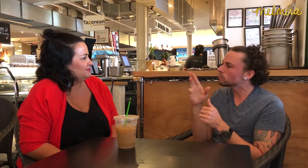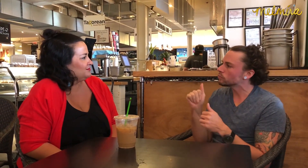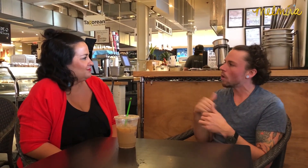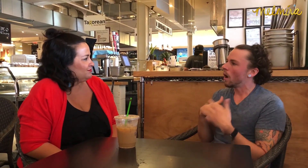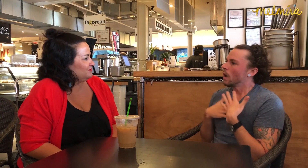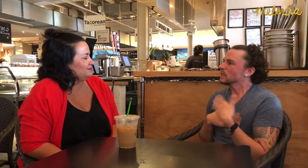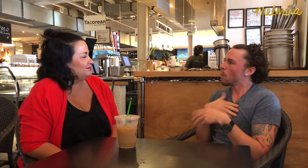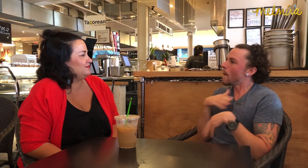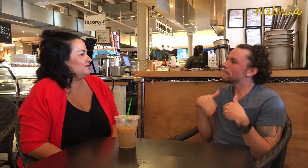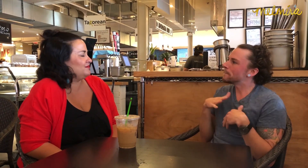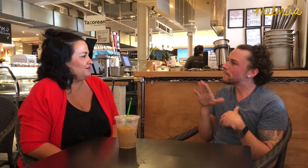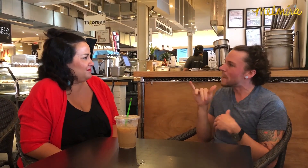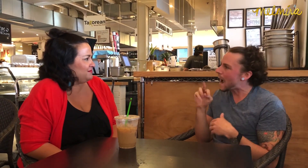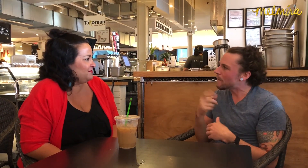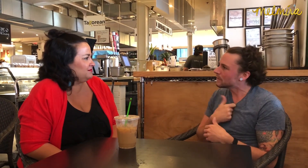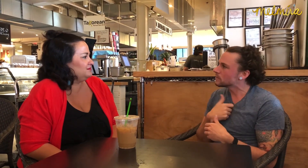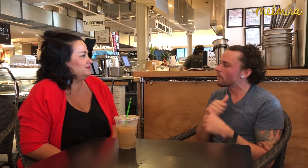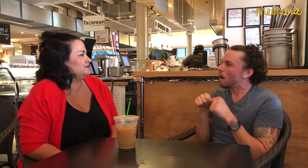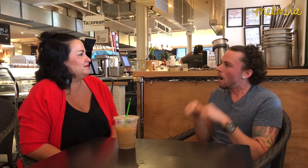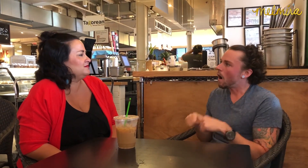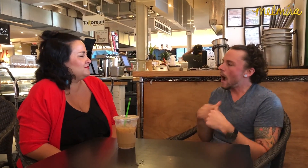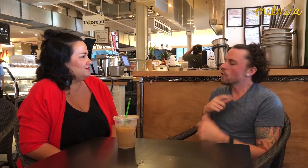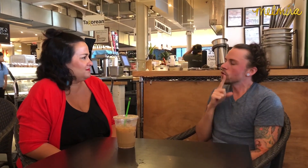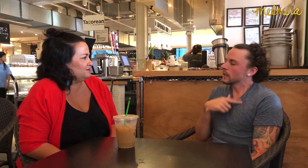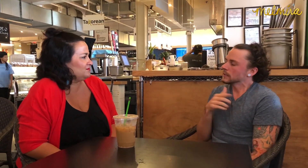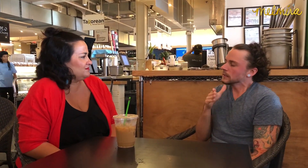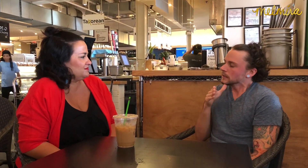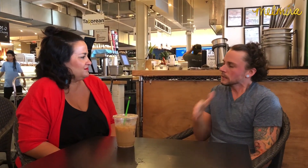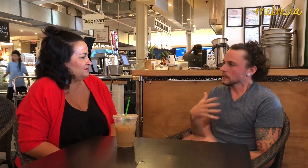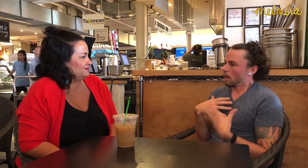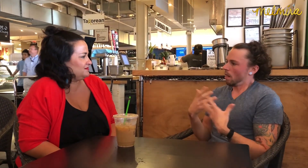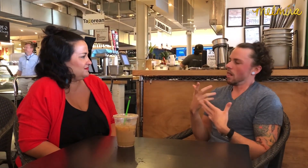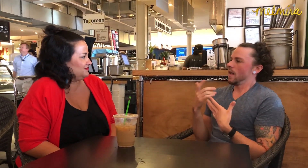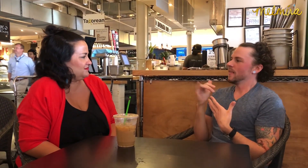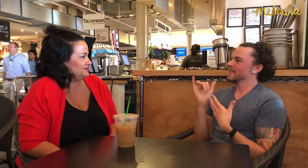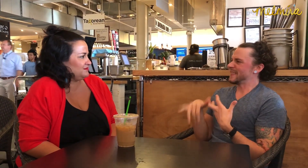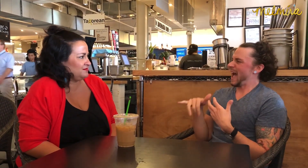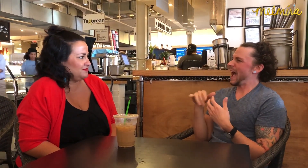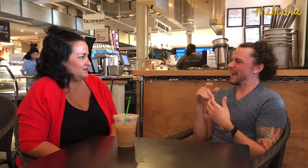I wore sports bras and I would bind them constantly. I truly hated it.